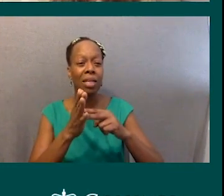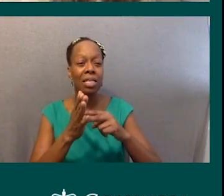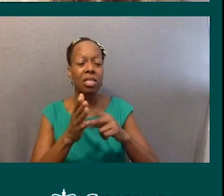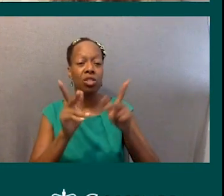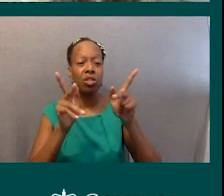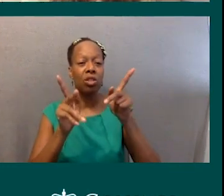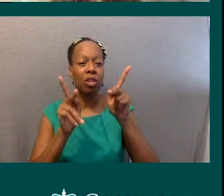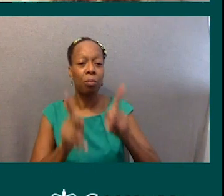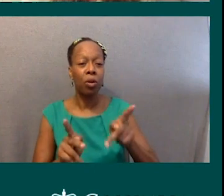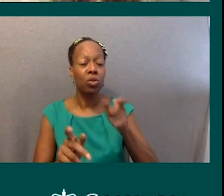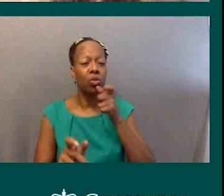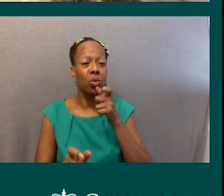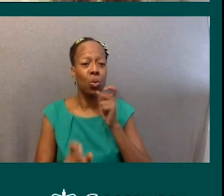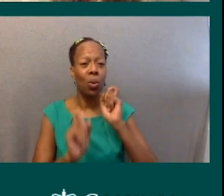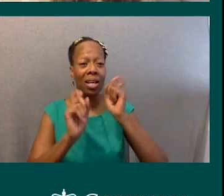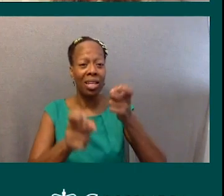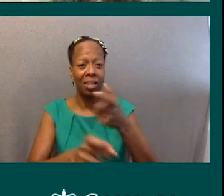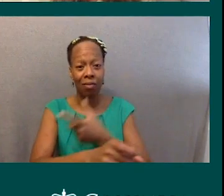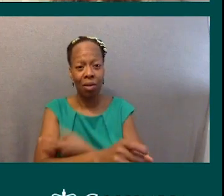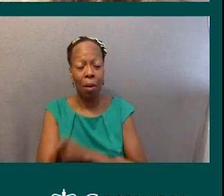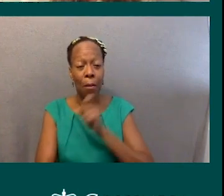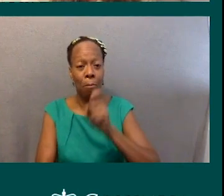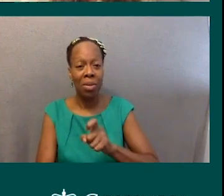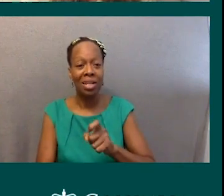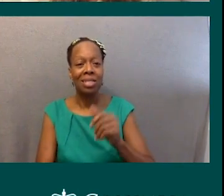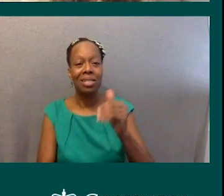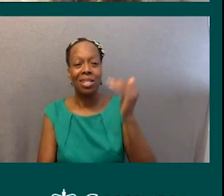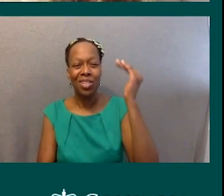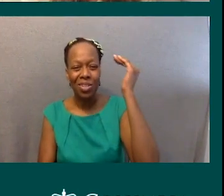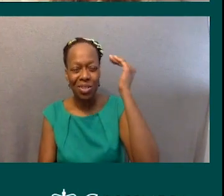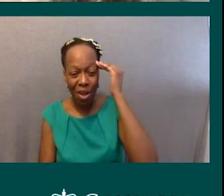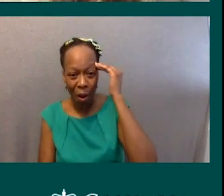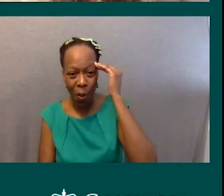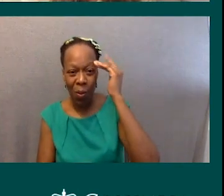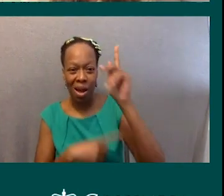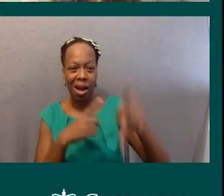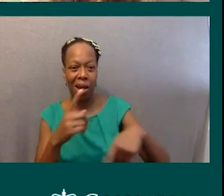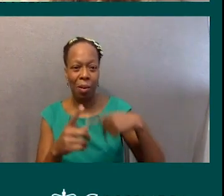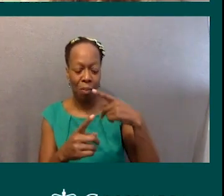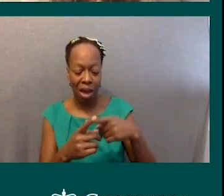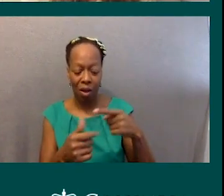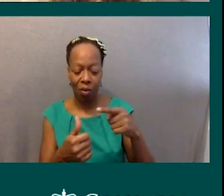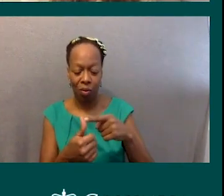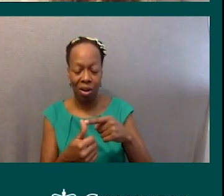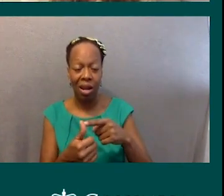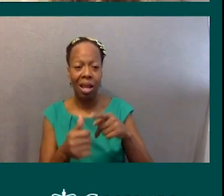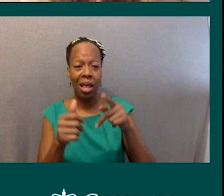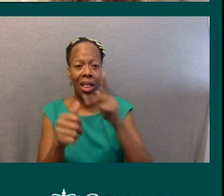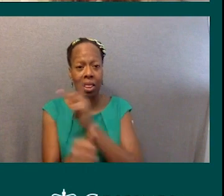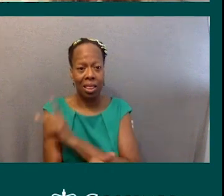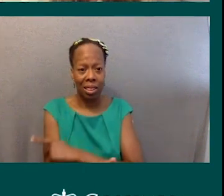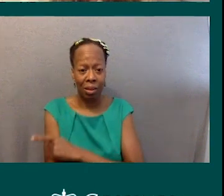and then knowledge on patient condition and then know how to plan the injections, right?